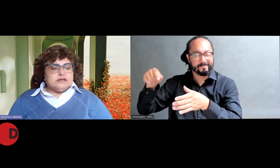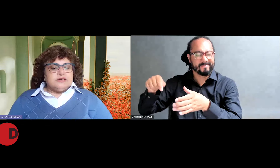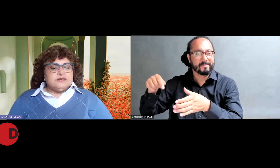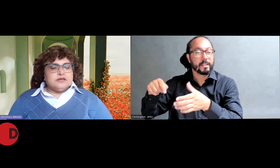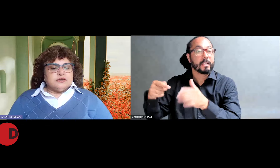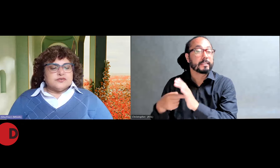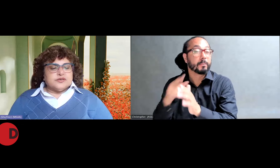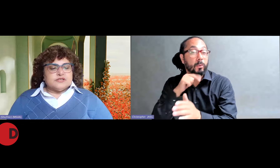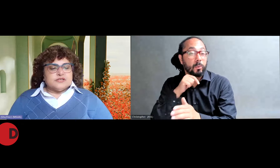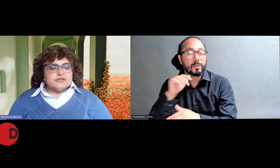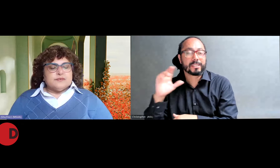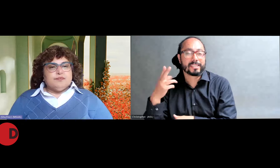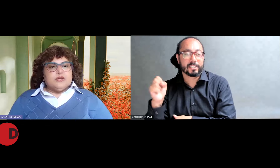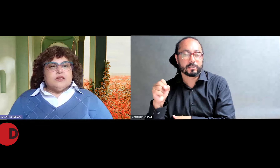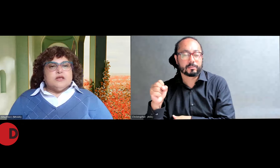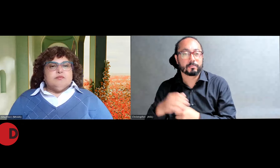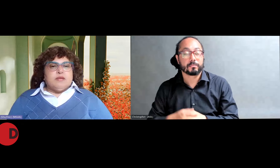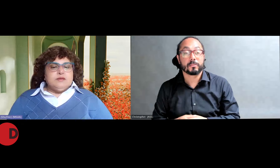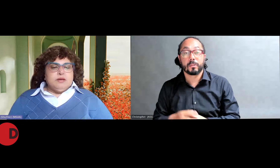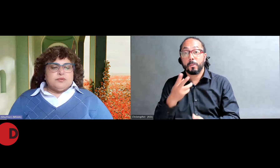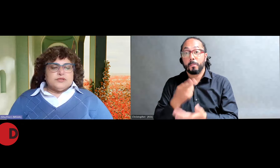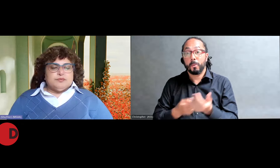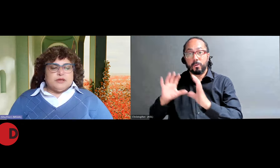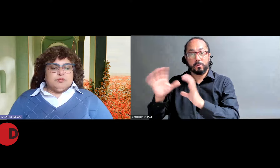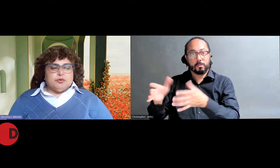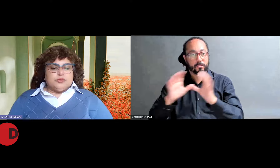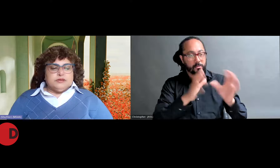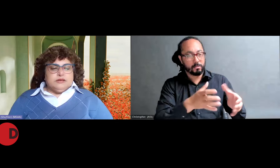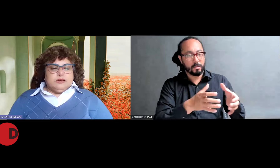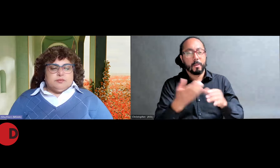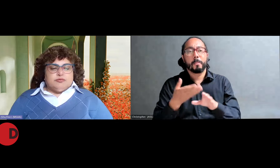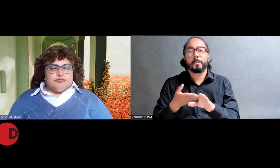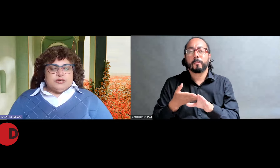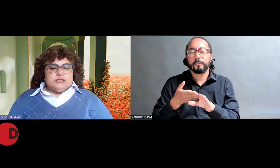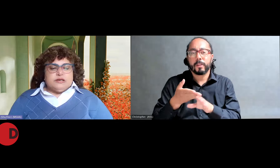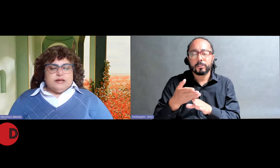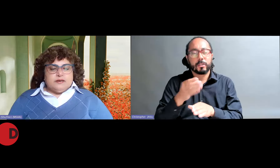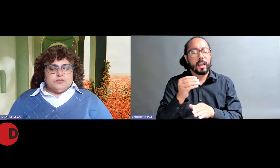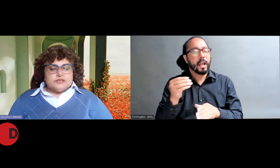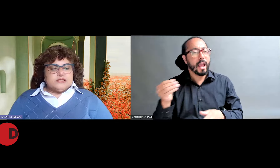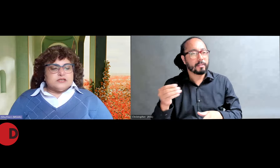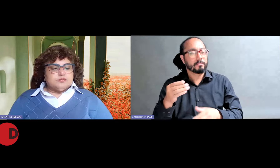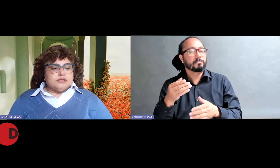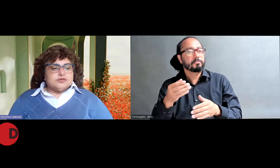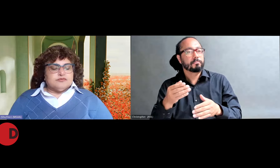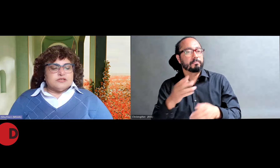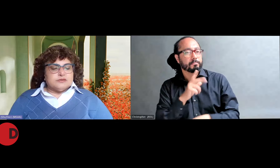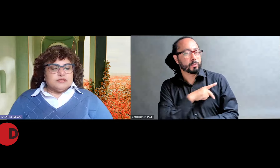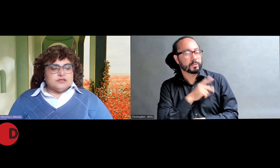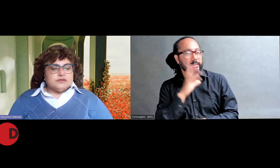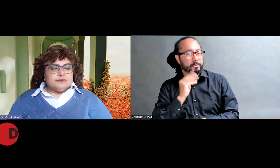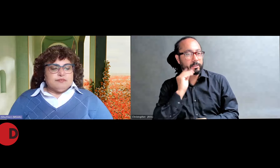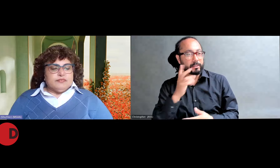such as the Canadian Hearing Services. Many members bring both professional and personal experience of disability.